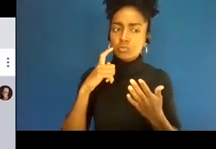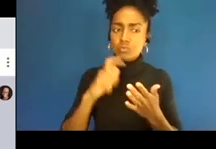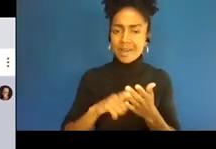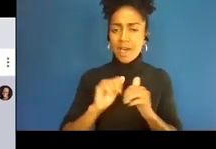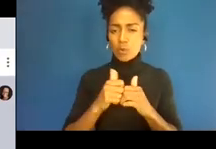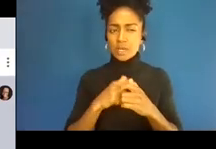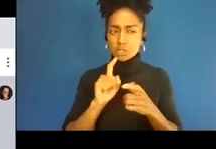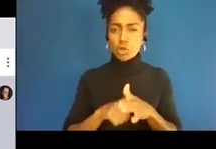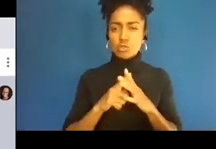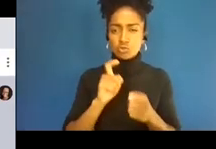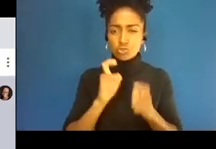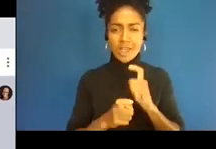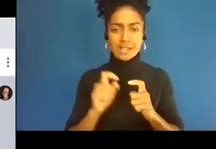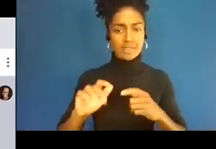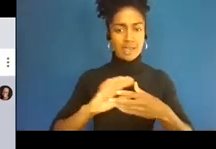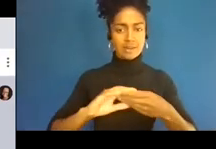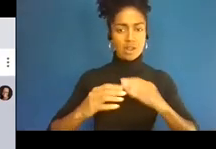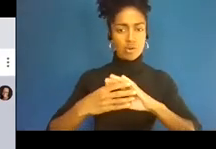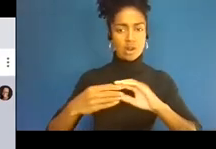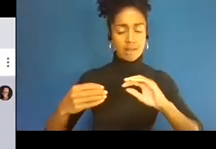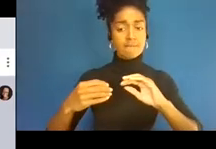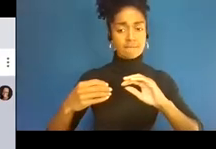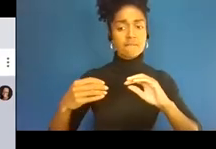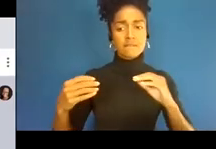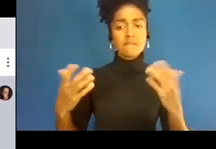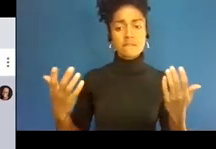and there is a way that you can open up